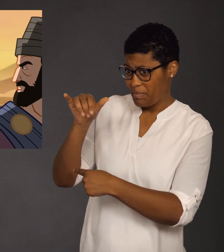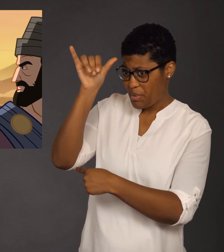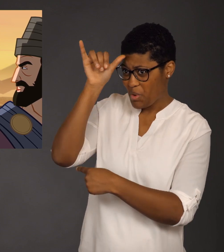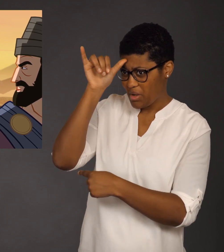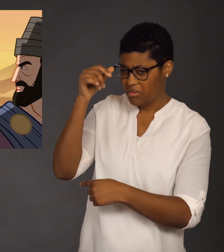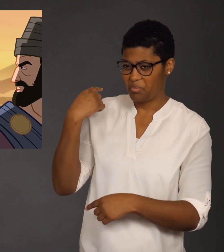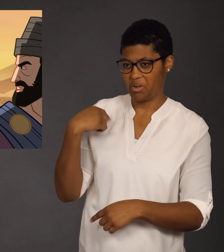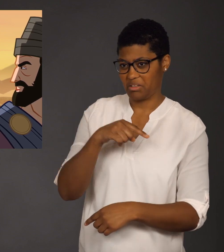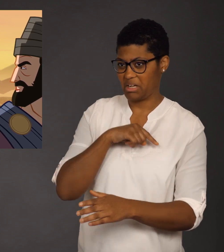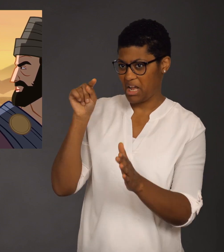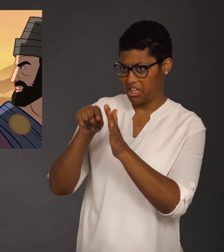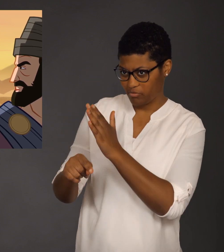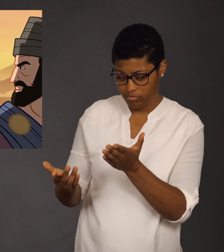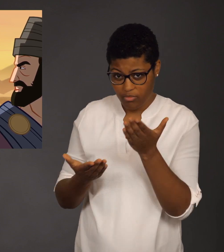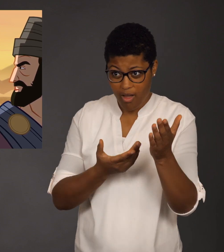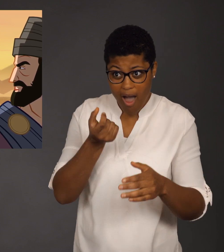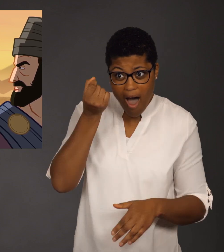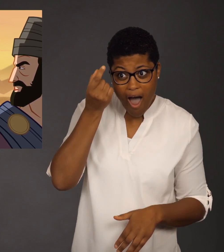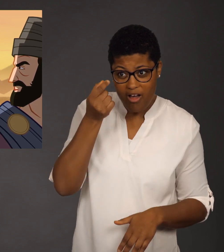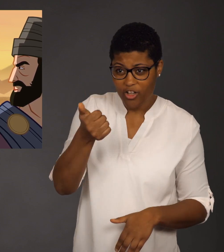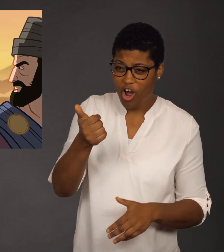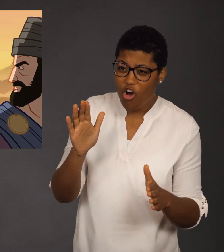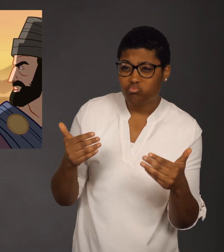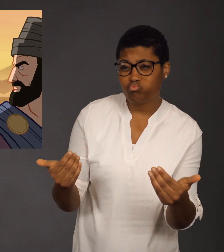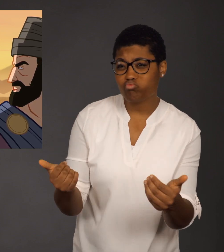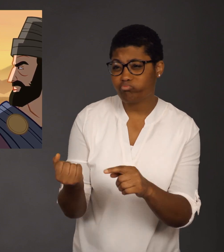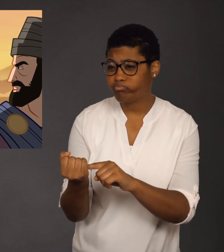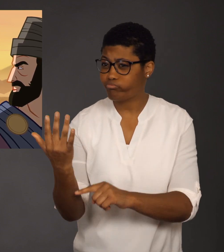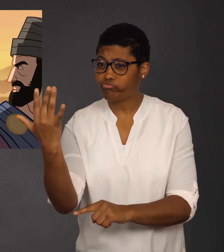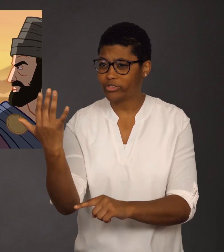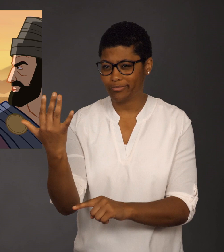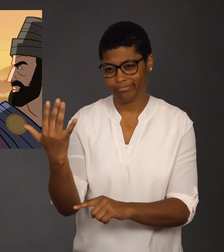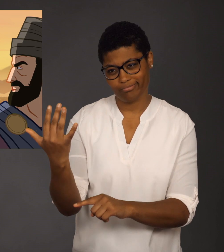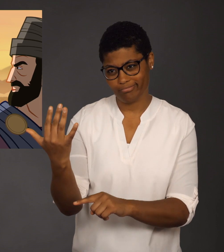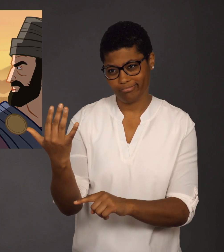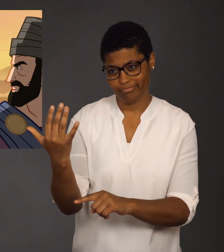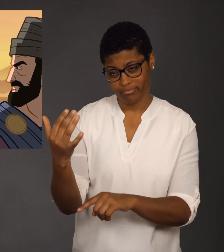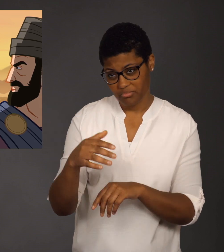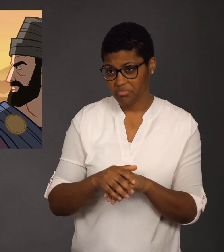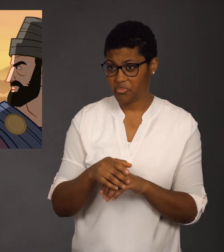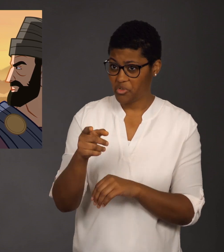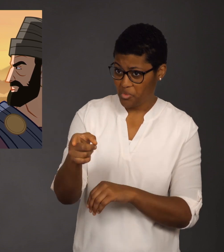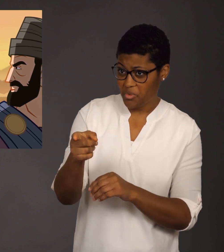He and the priests would sacrifice a bull on an altar, but they would not light a fire themselves.